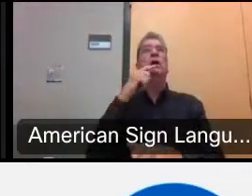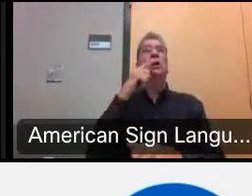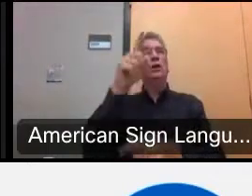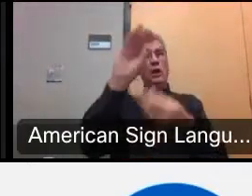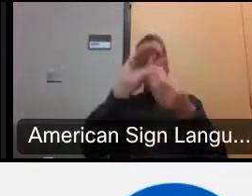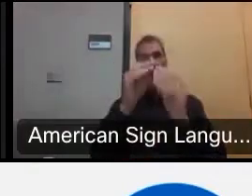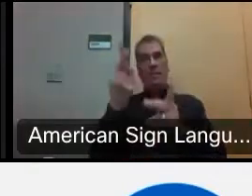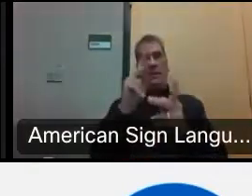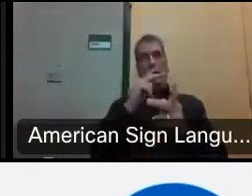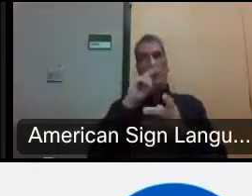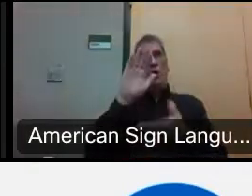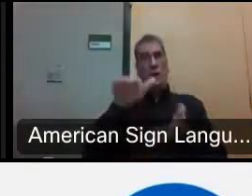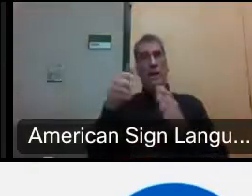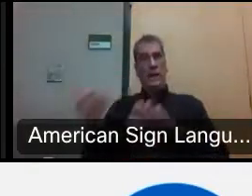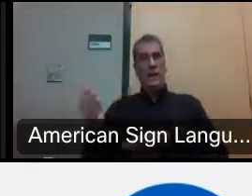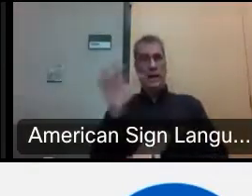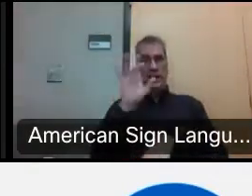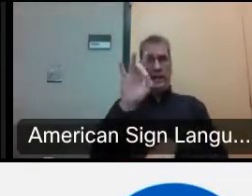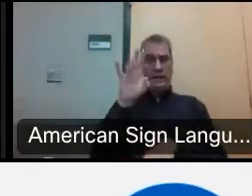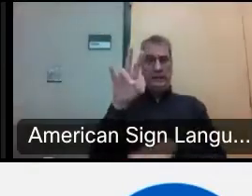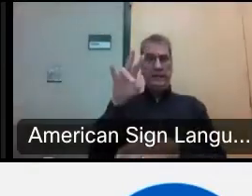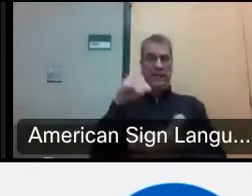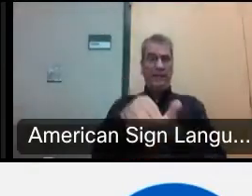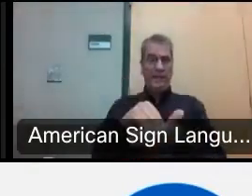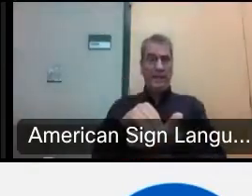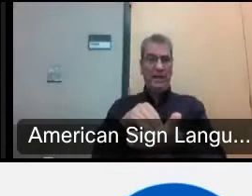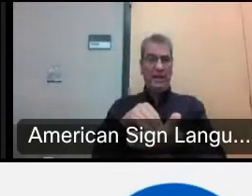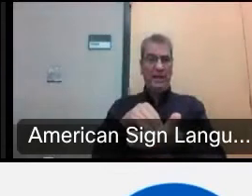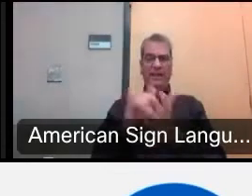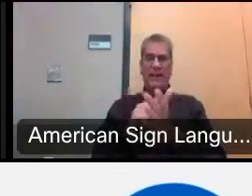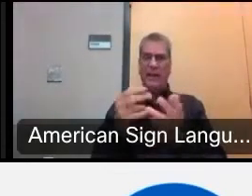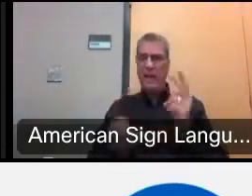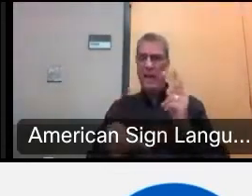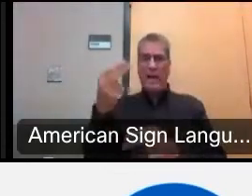87,000. that's more than we had in 1 of the nationally